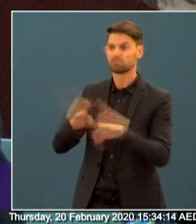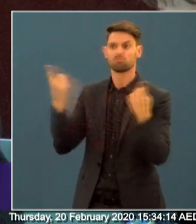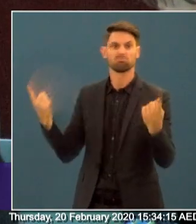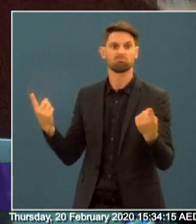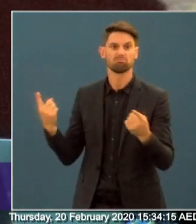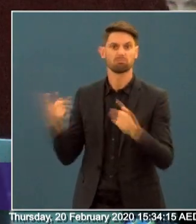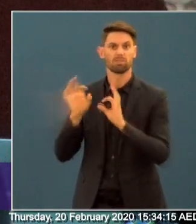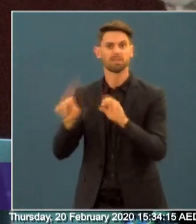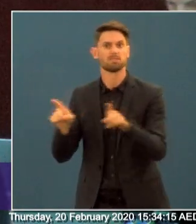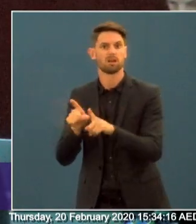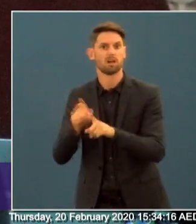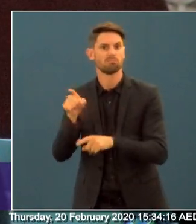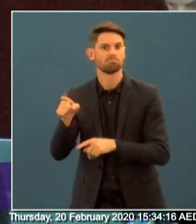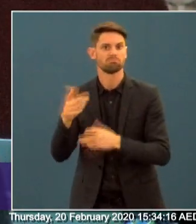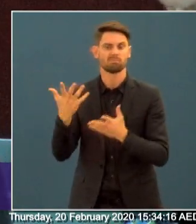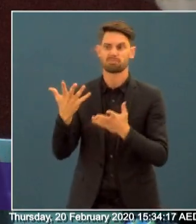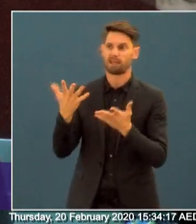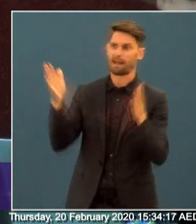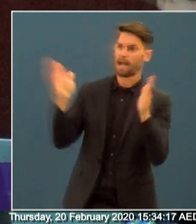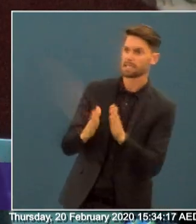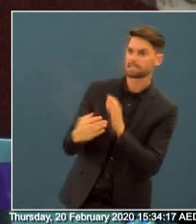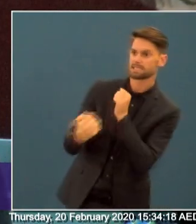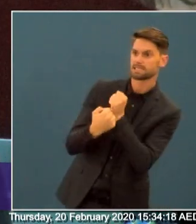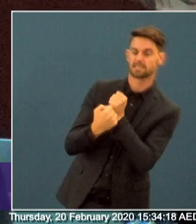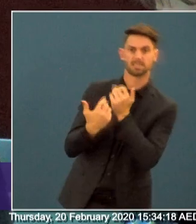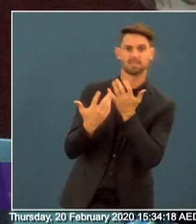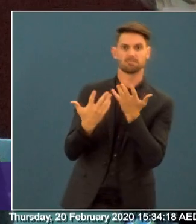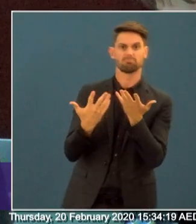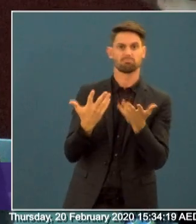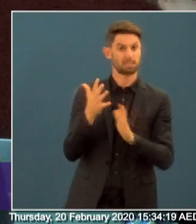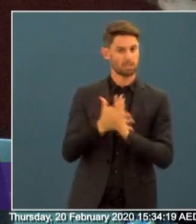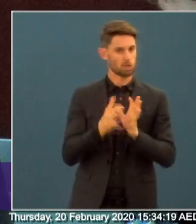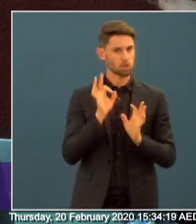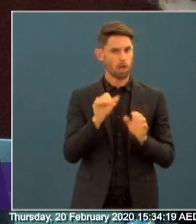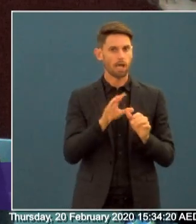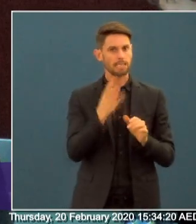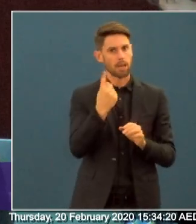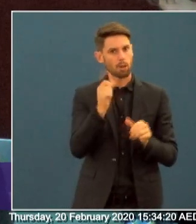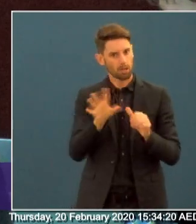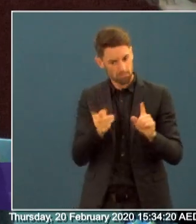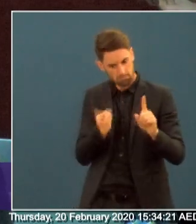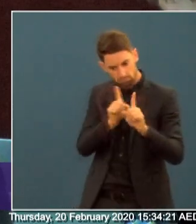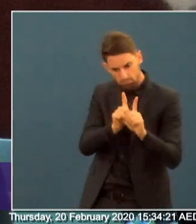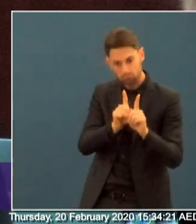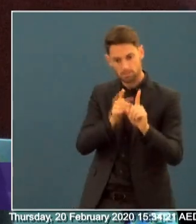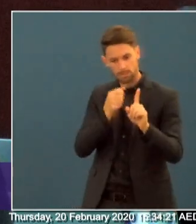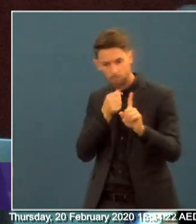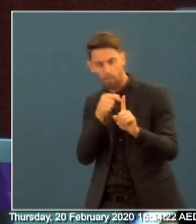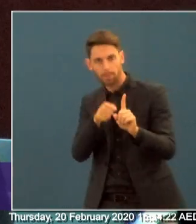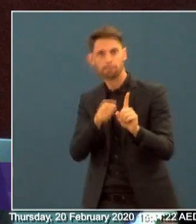the majority of young people with intellectual disability are not supported by a planned process of transition.